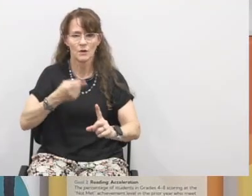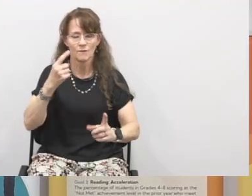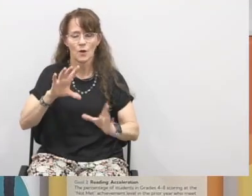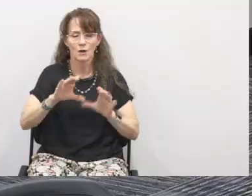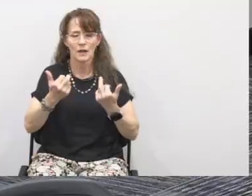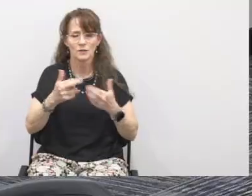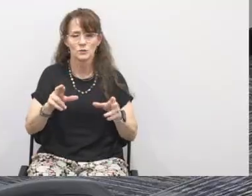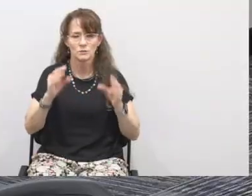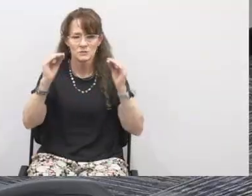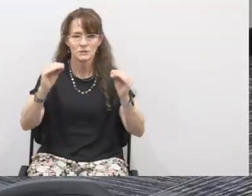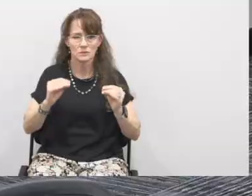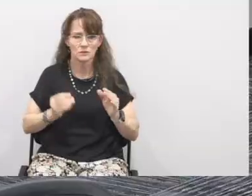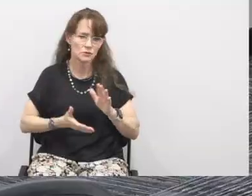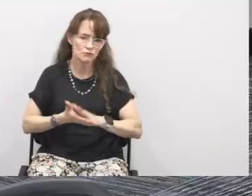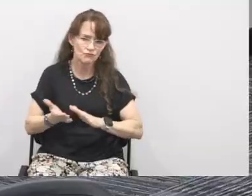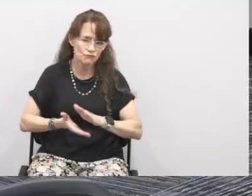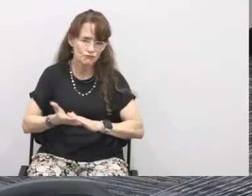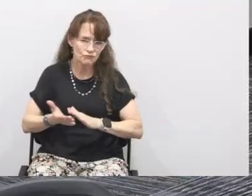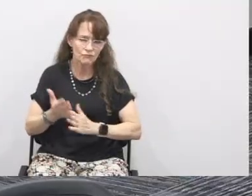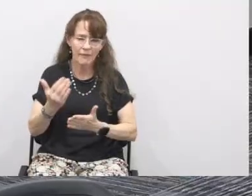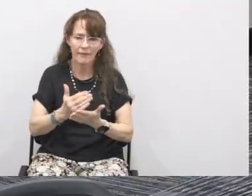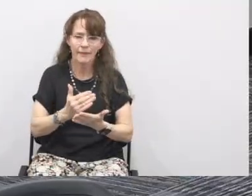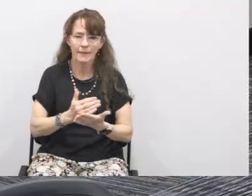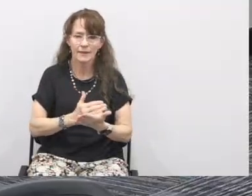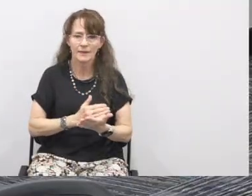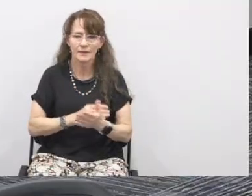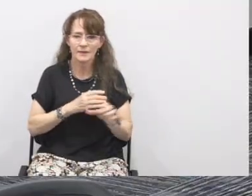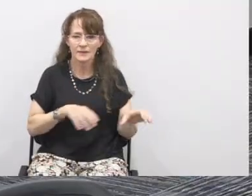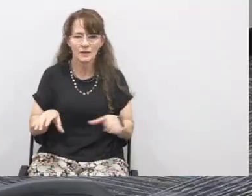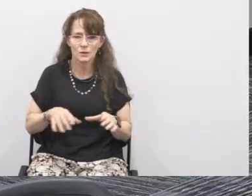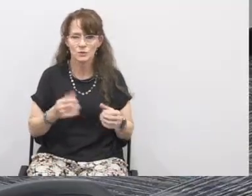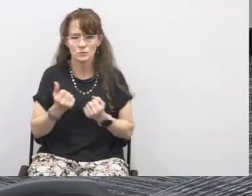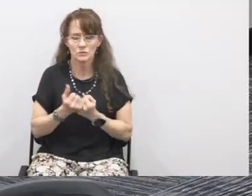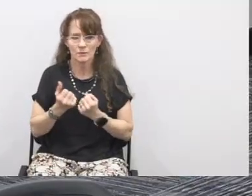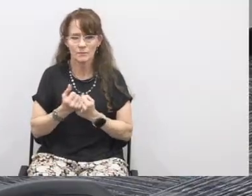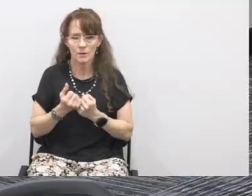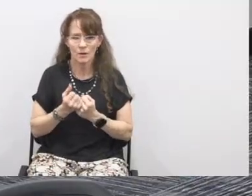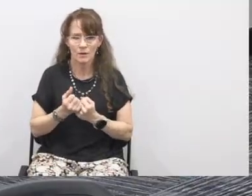to facilitate those lessons that do support the CASEL competencies,